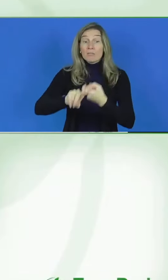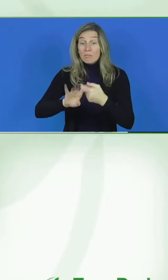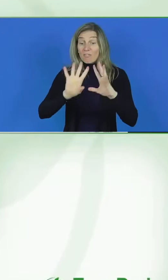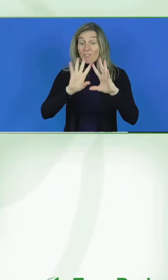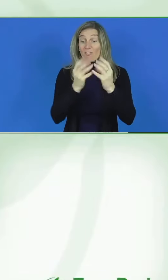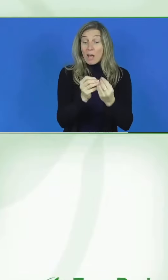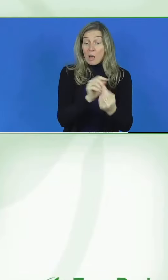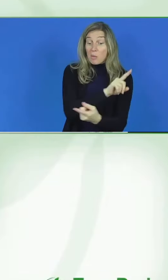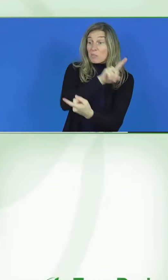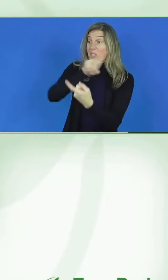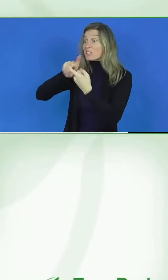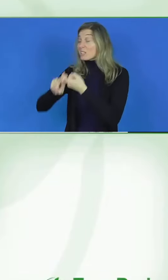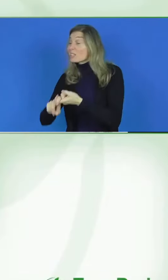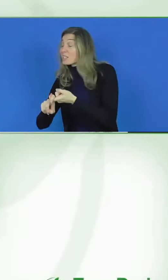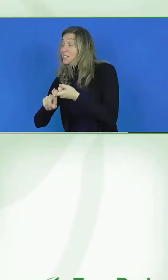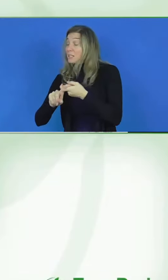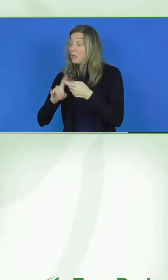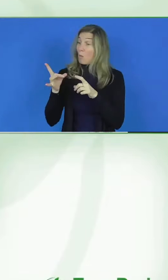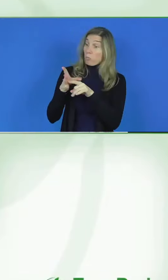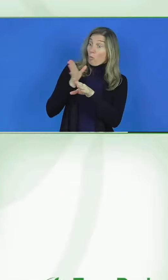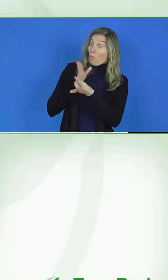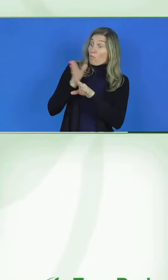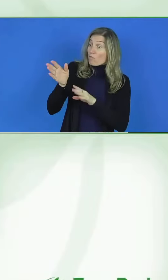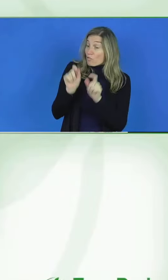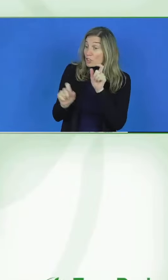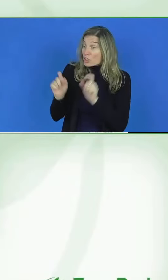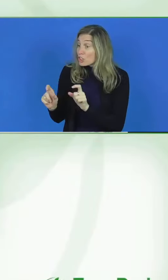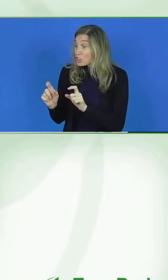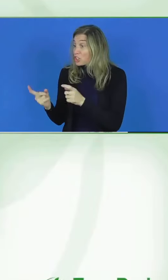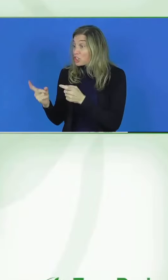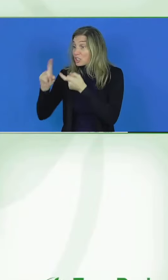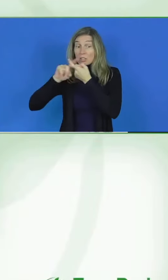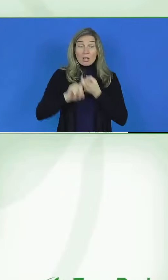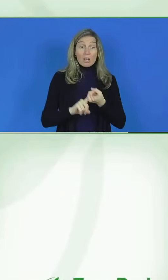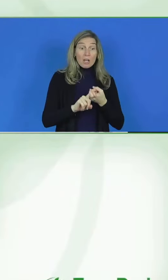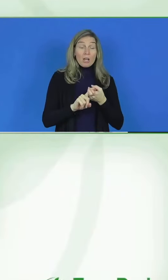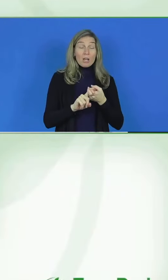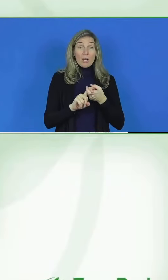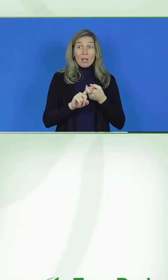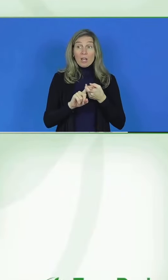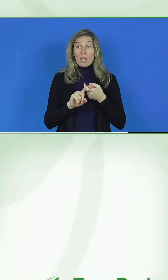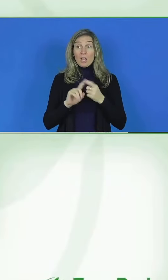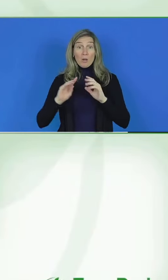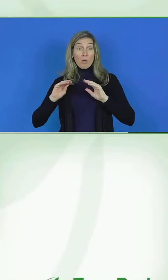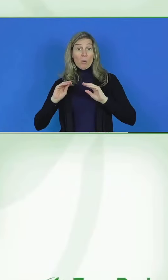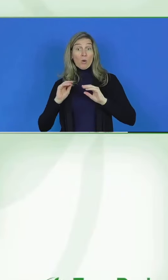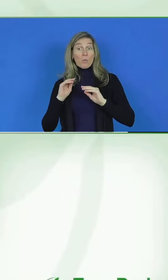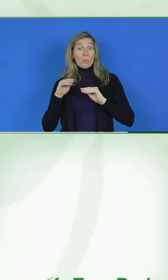service providers and people who ourselves are disabled and drawing on support services.